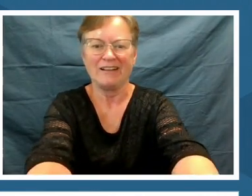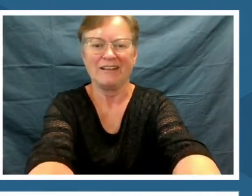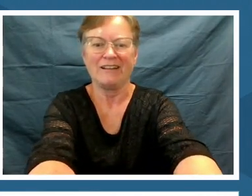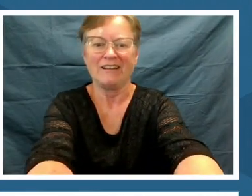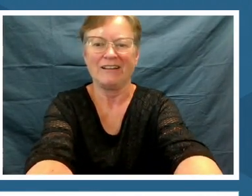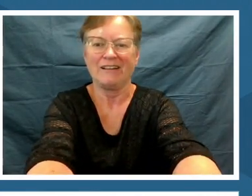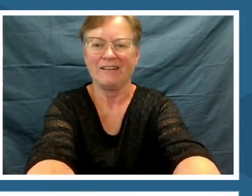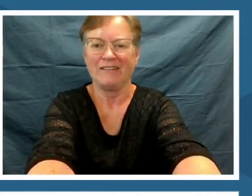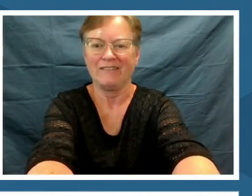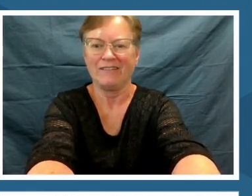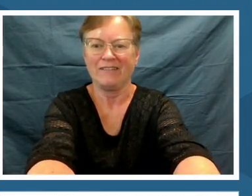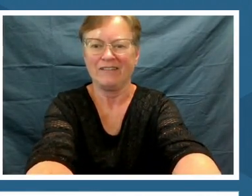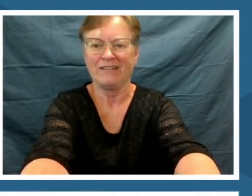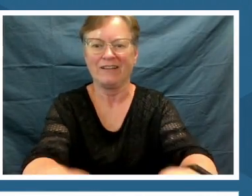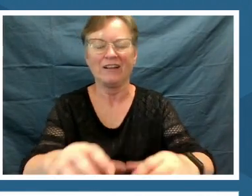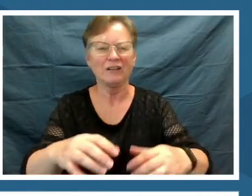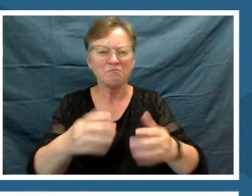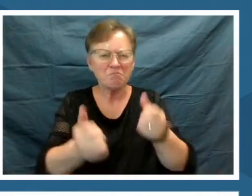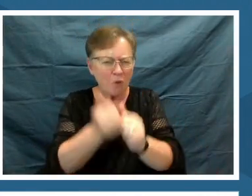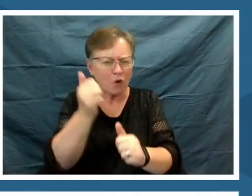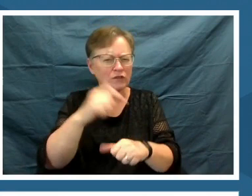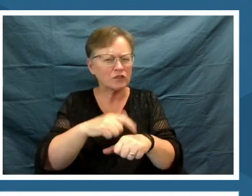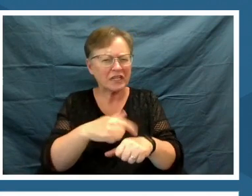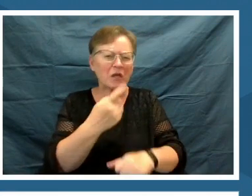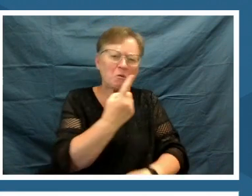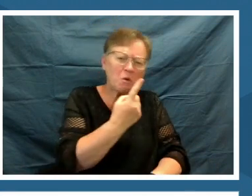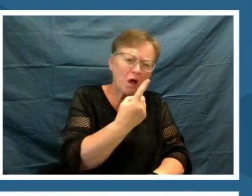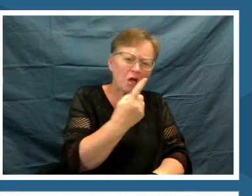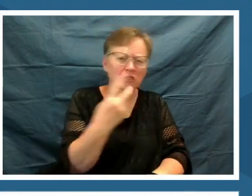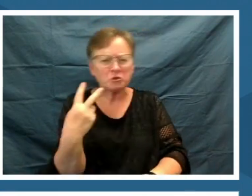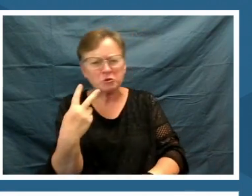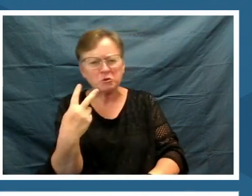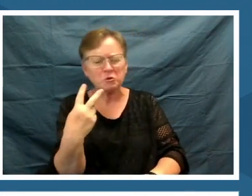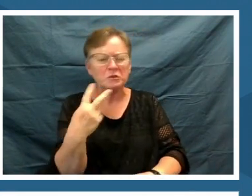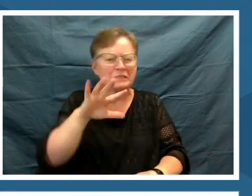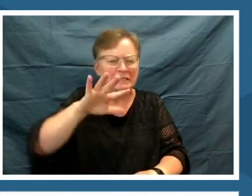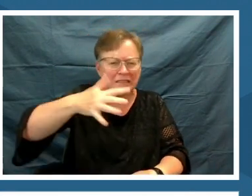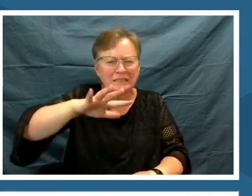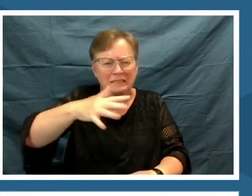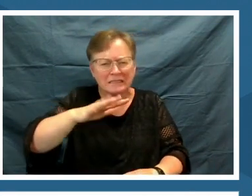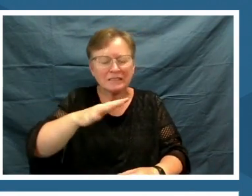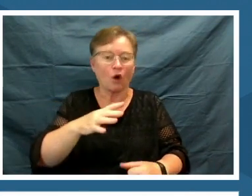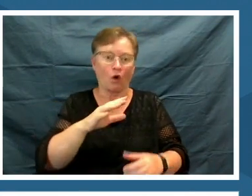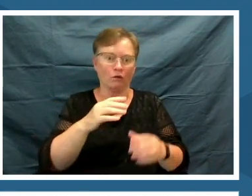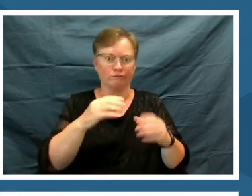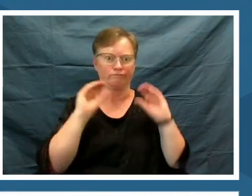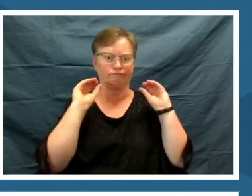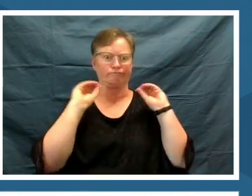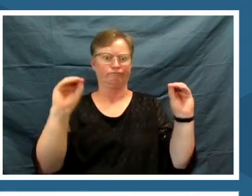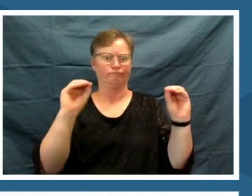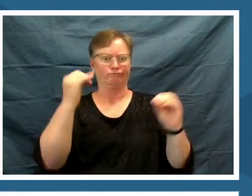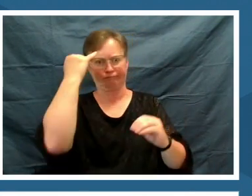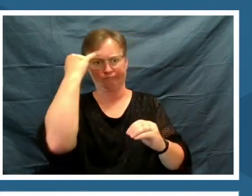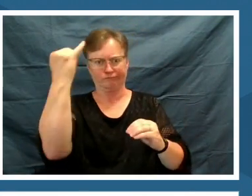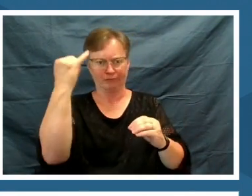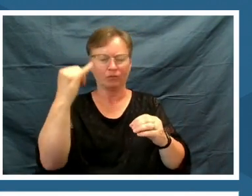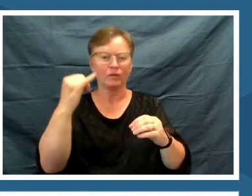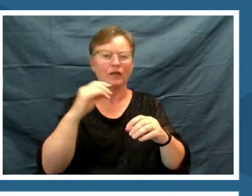not familiar with convergence education may be somewhat familiar with the word convergence but don't really know